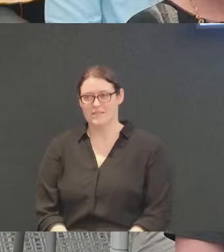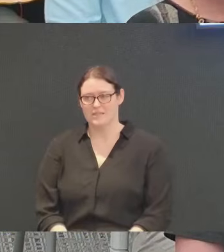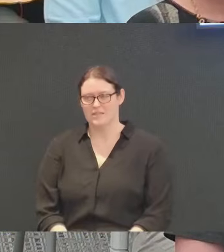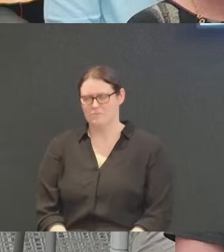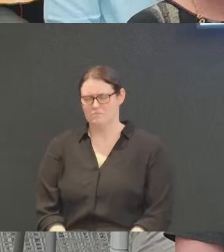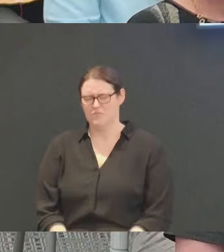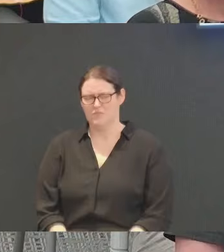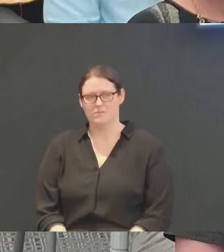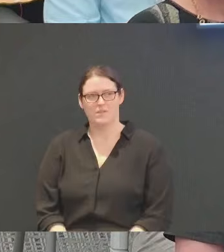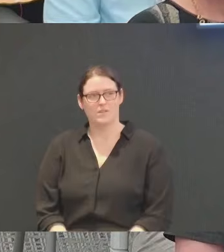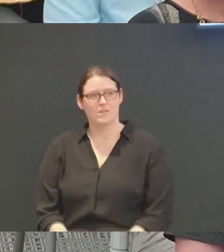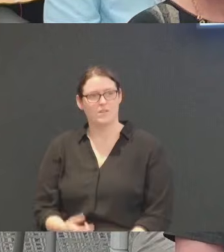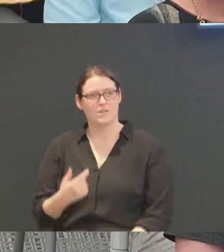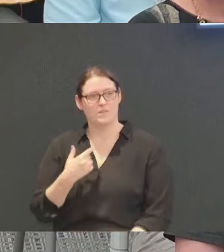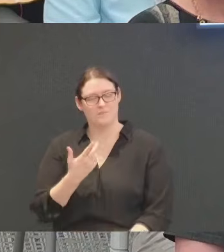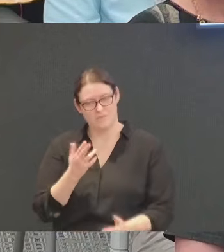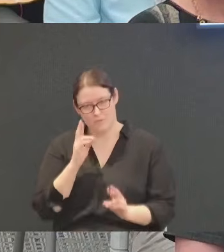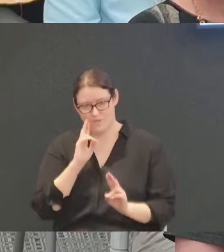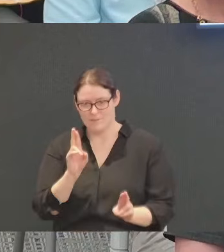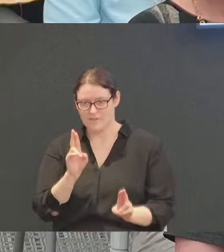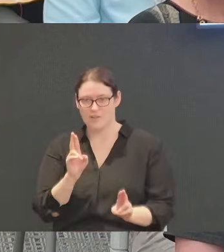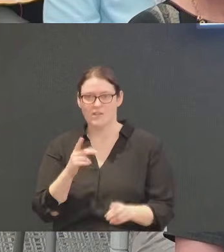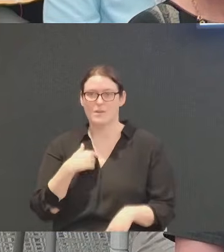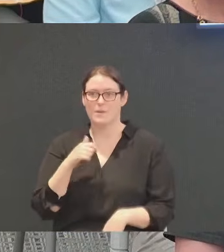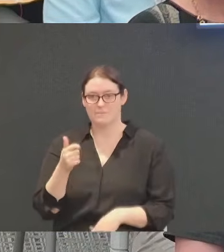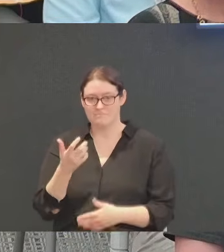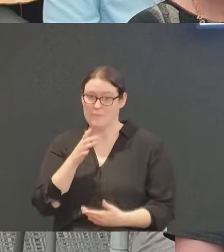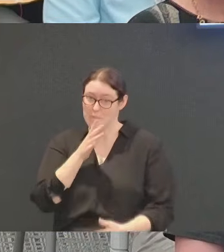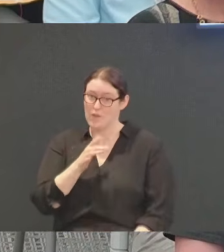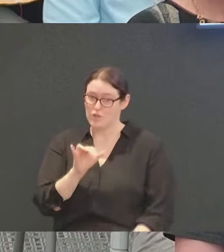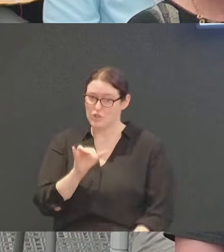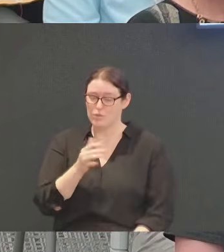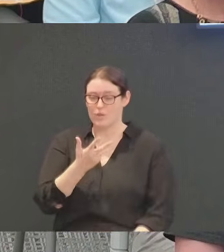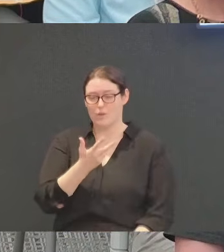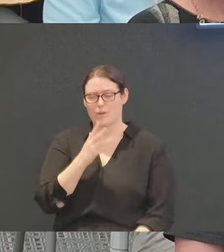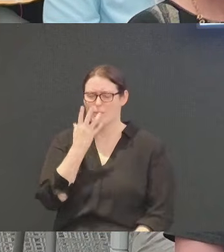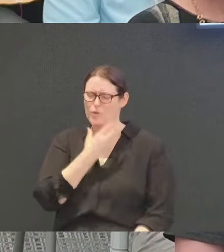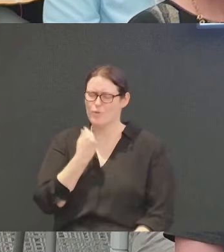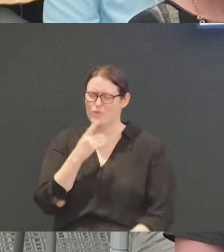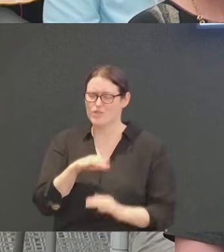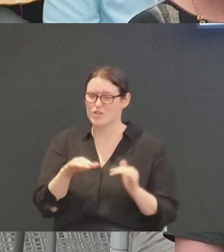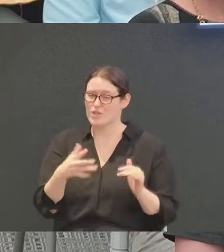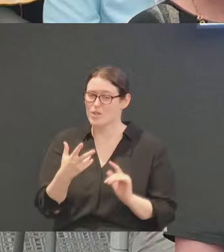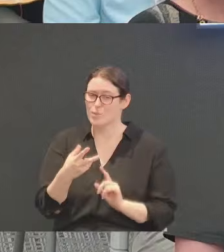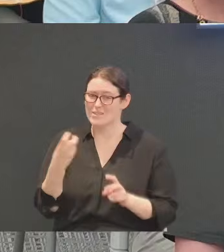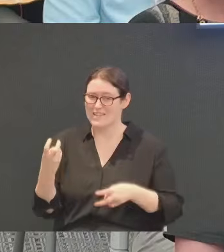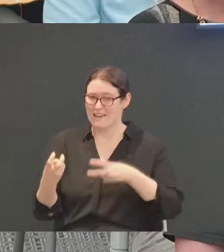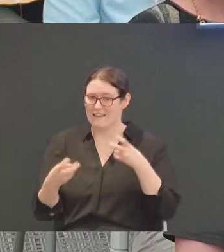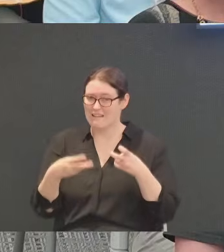with all due respect, I'm also a mother of three beautiful children that were taken as a result of